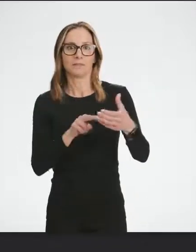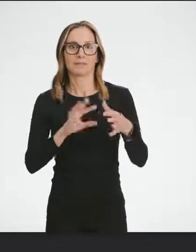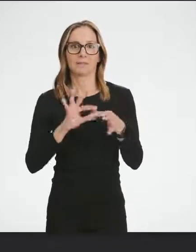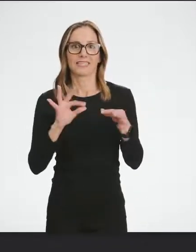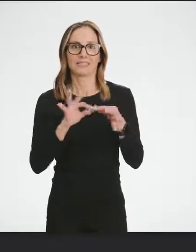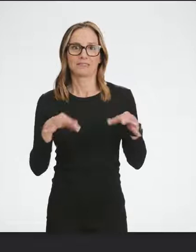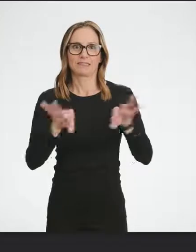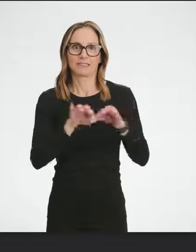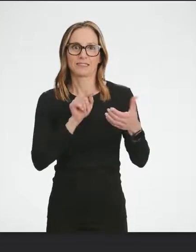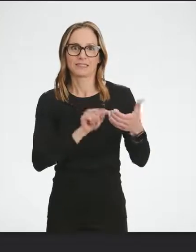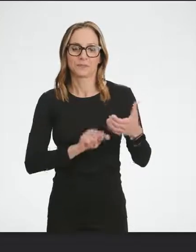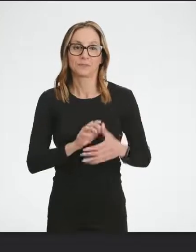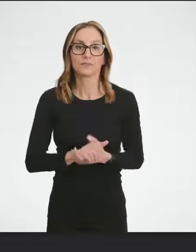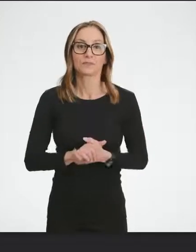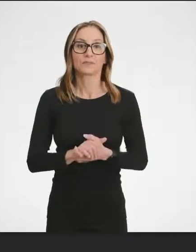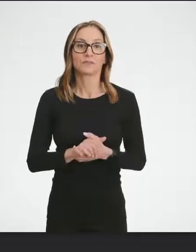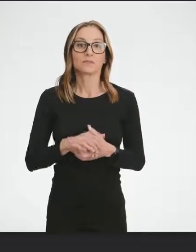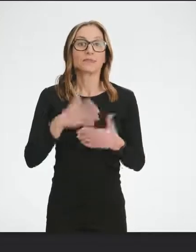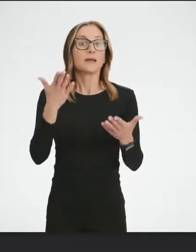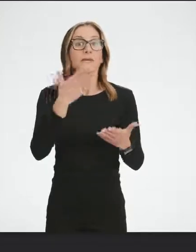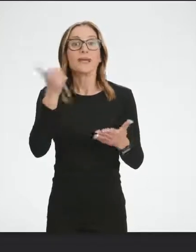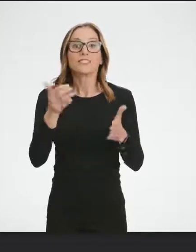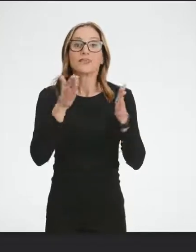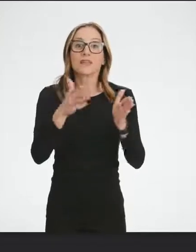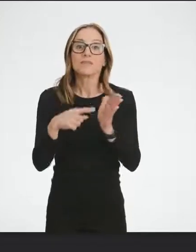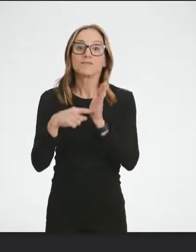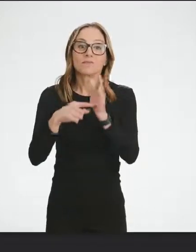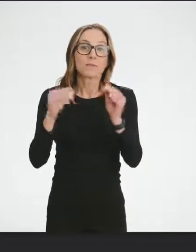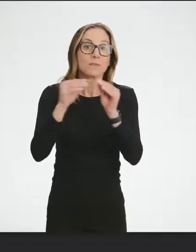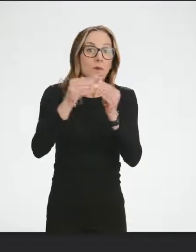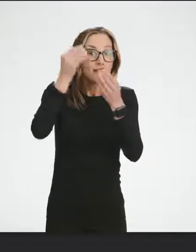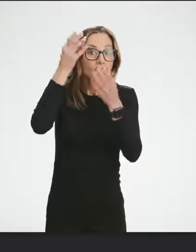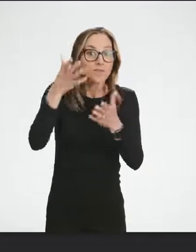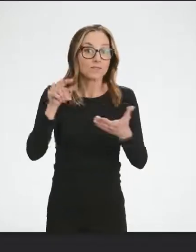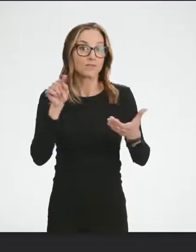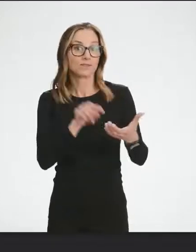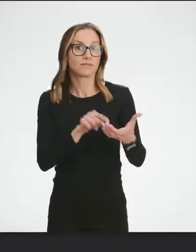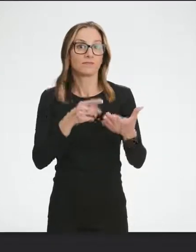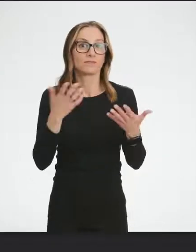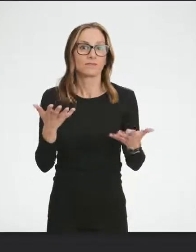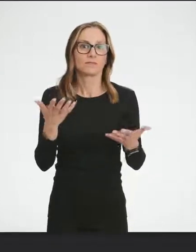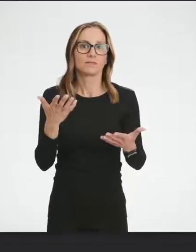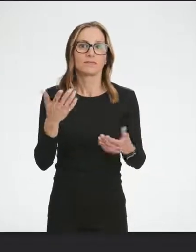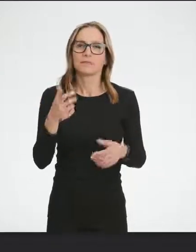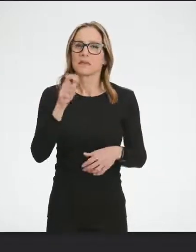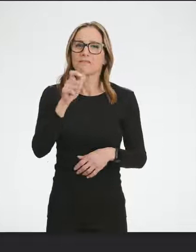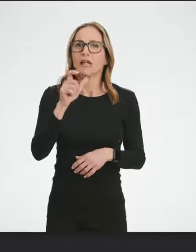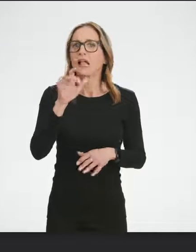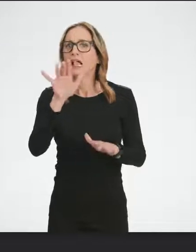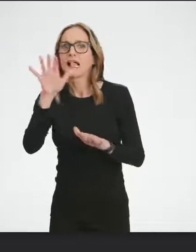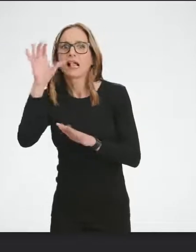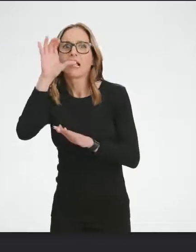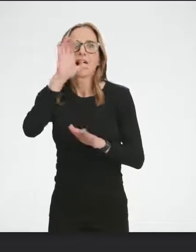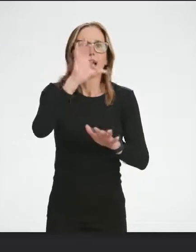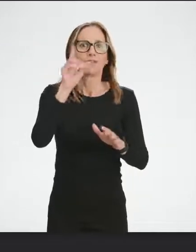When thinking about the best format for displaying even more information here, we didn't have to look far for design inspiration.